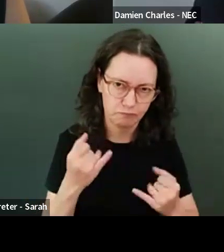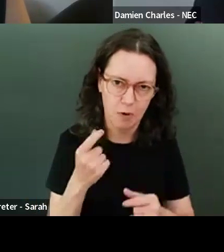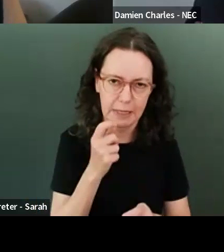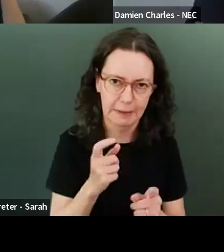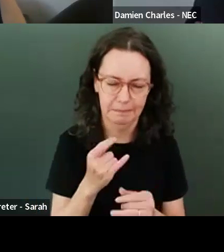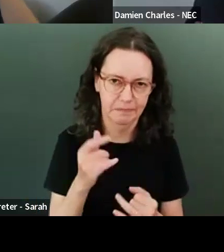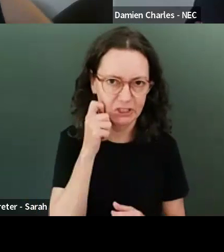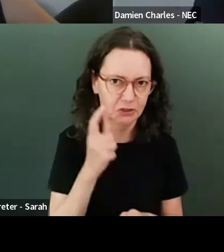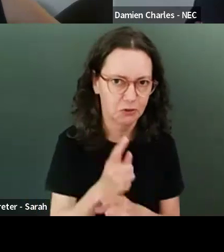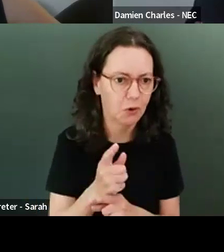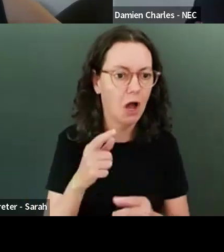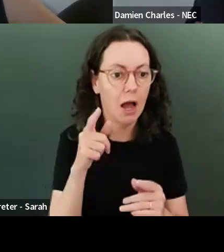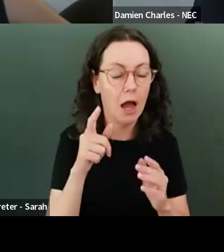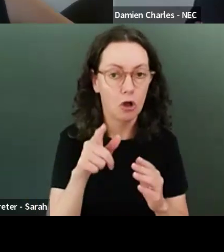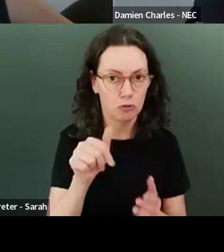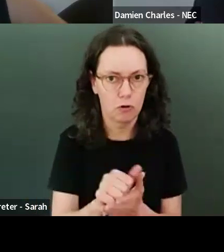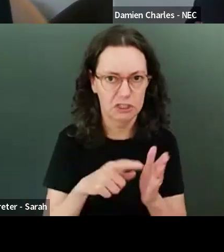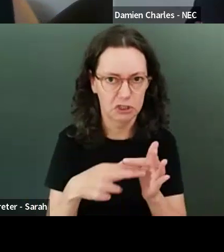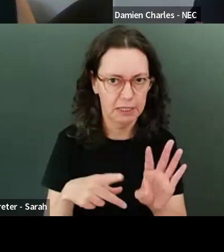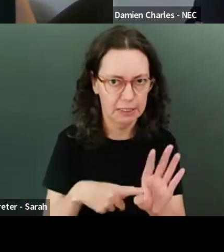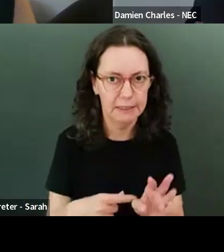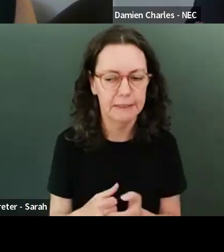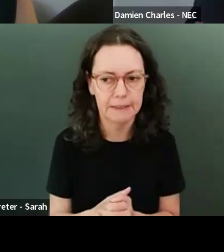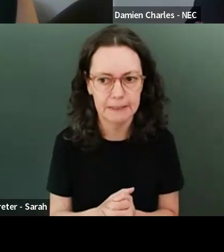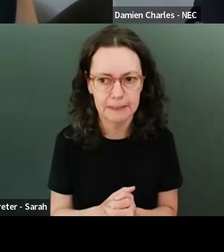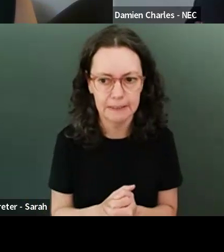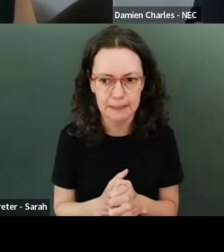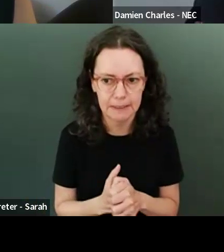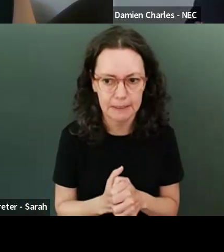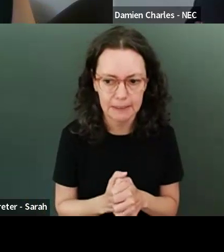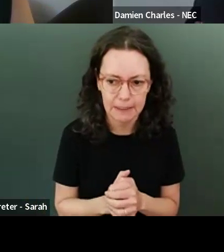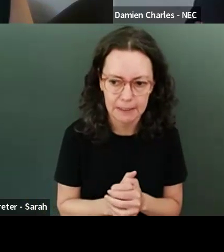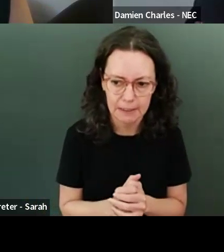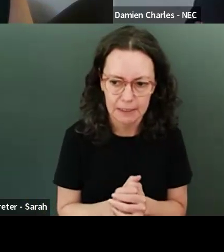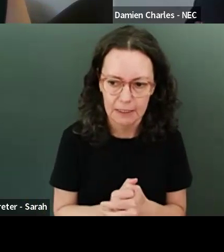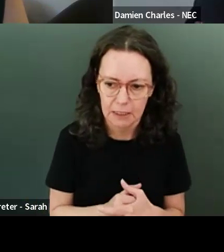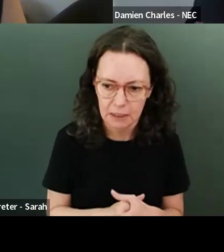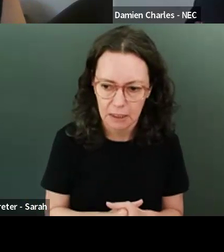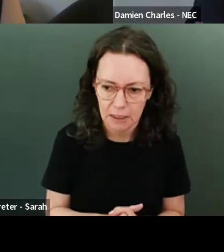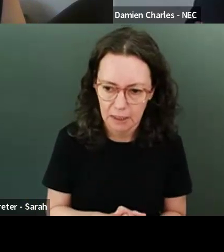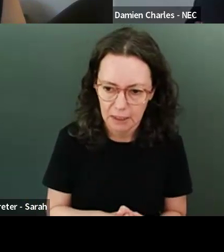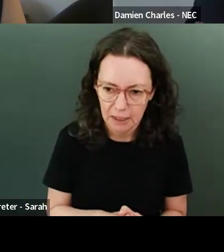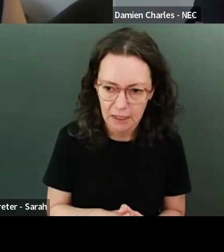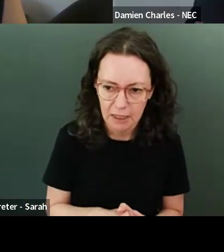absolutely right there and now we